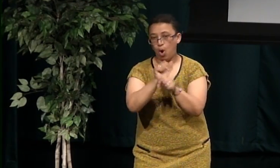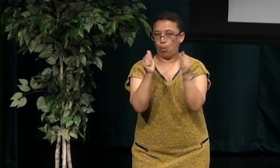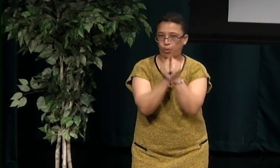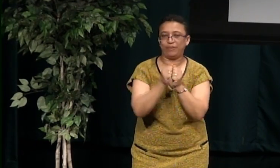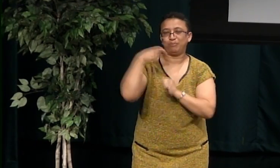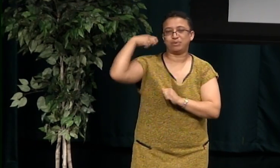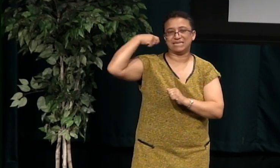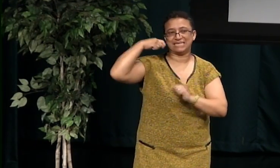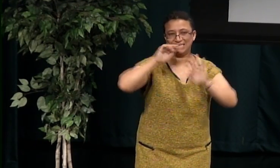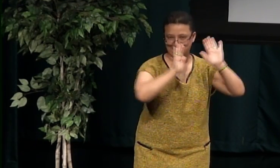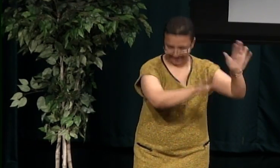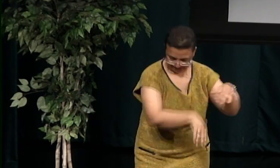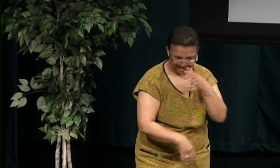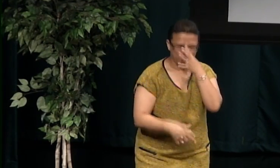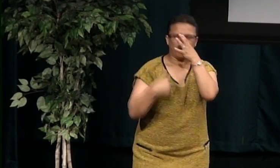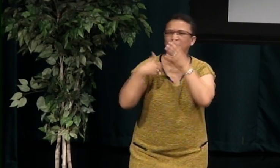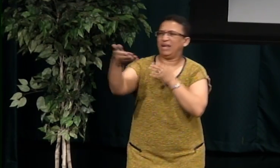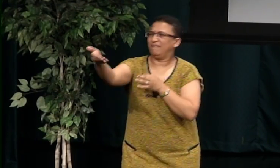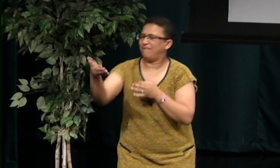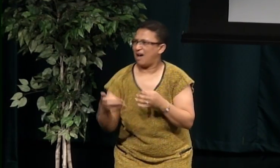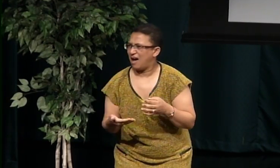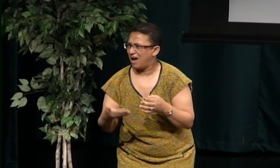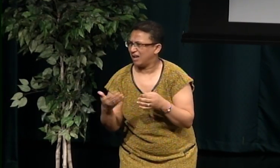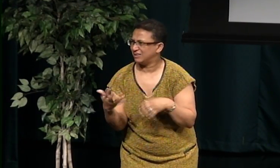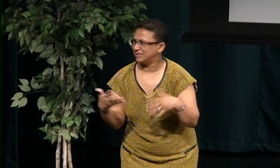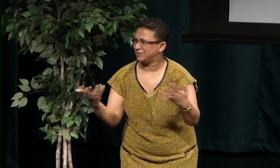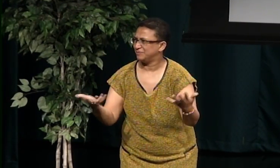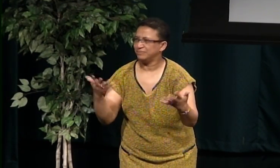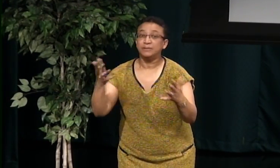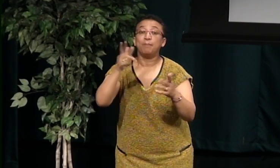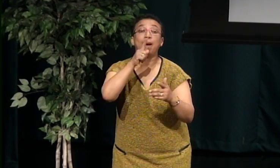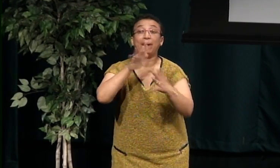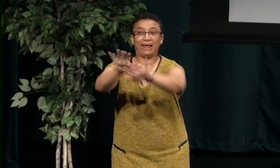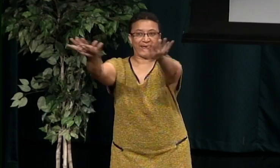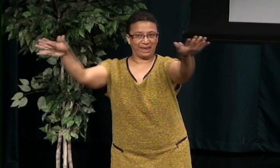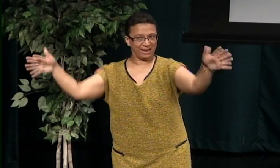And they will want to know why we're doing the work that we're doing and they work very closely with the president.